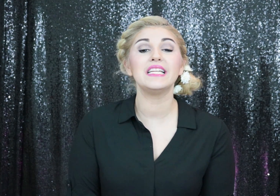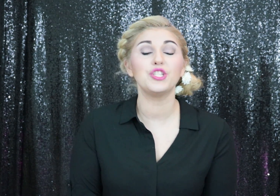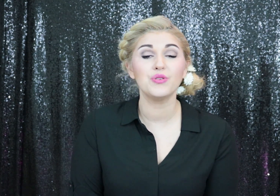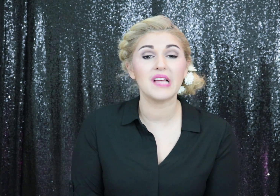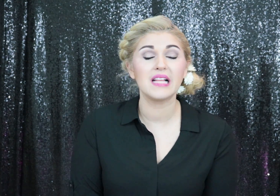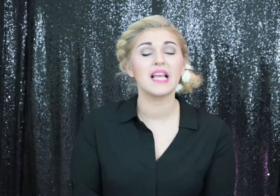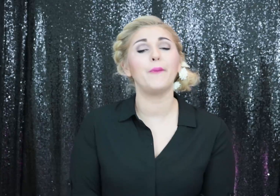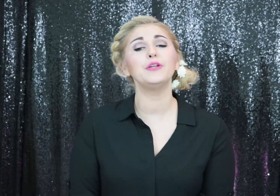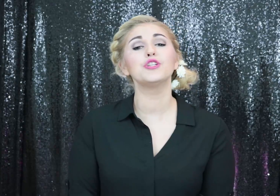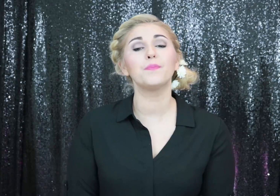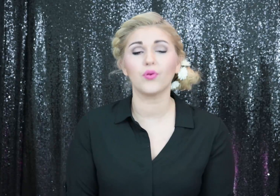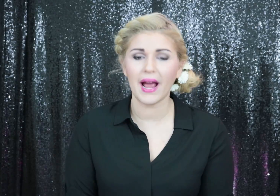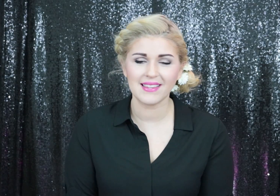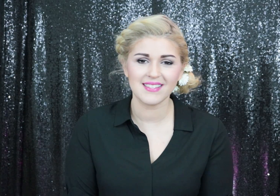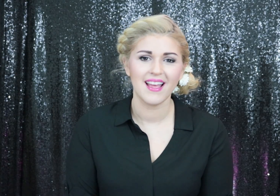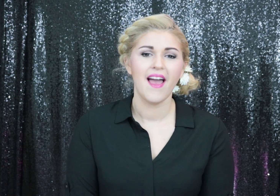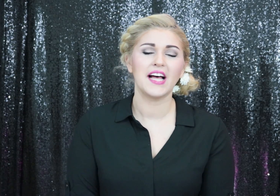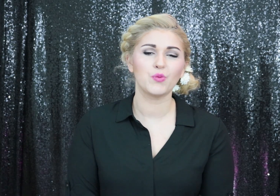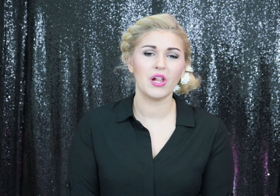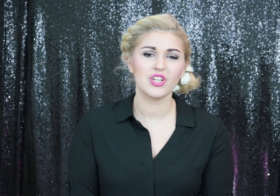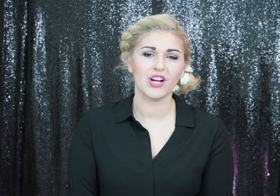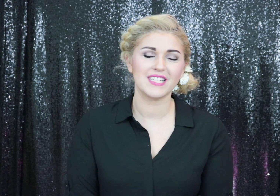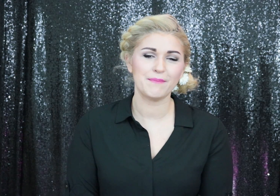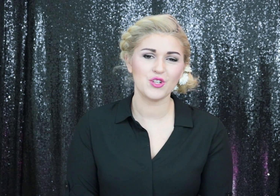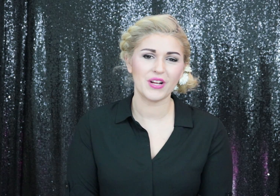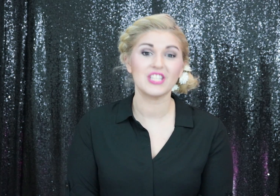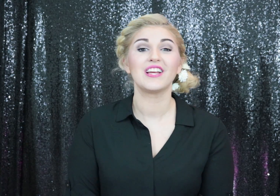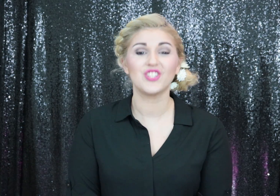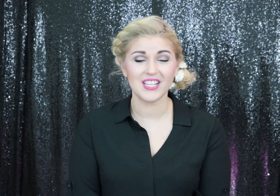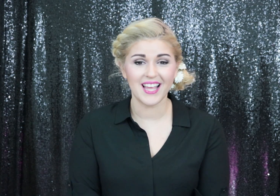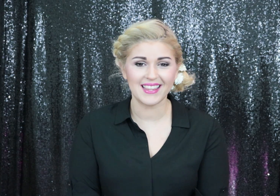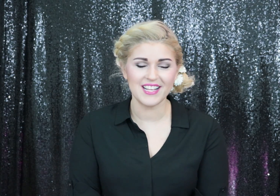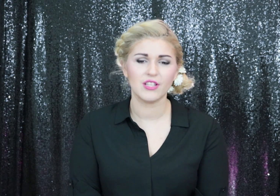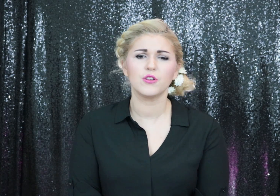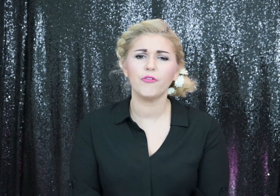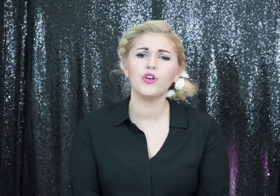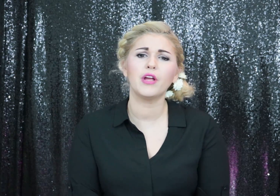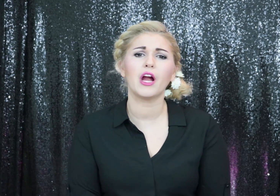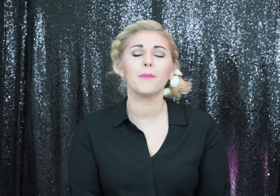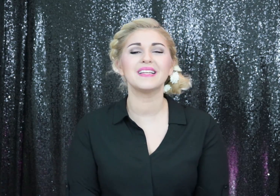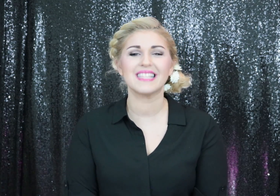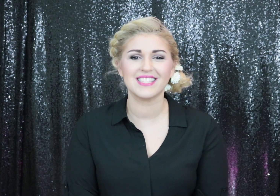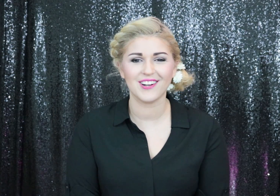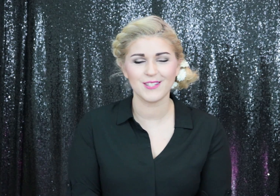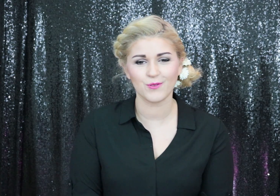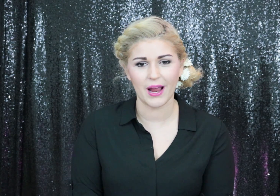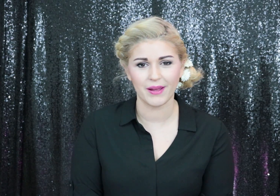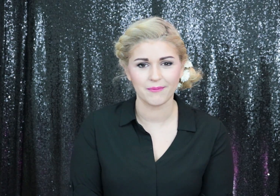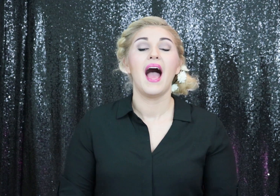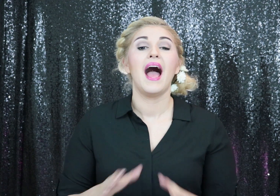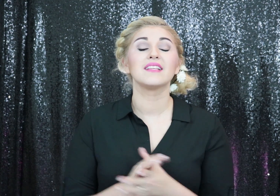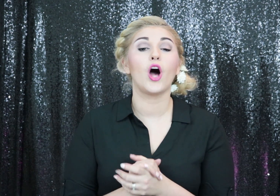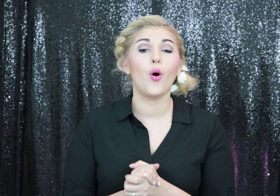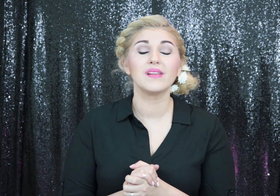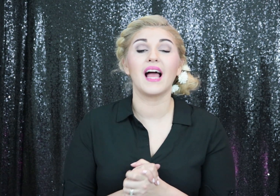I teach a new signs help you to practice as well as share tips and tricks just like these. So if you're new here, please consider subscribing. As always,